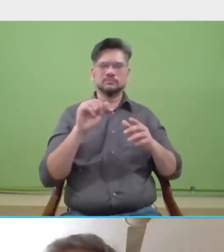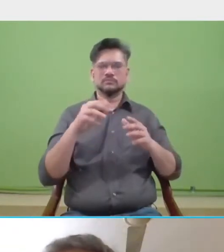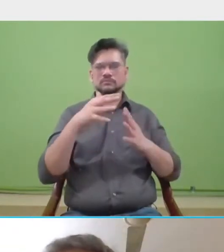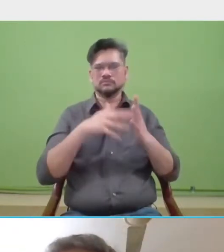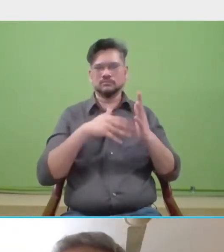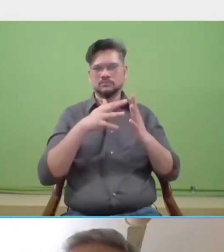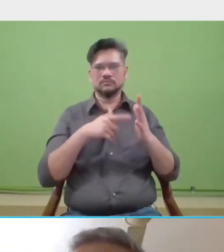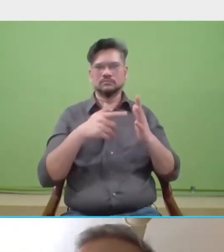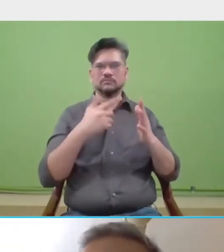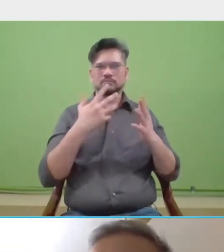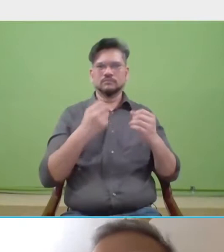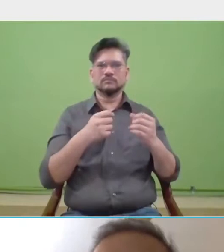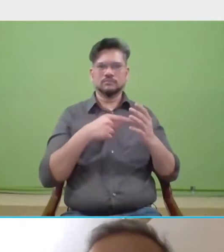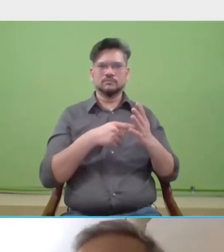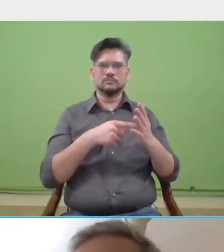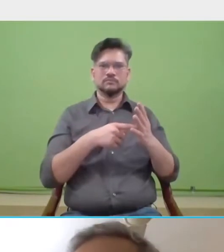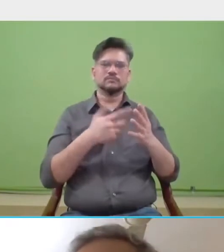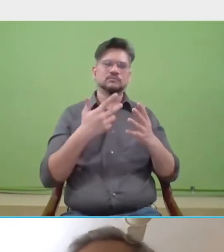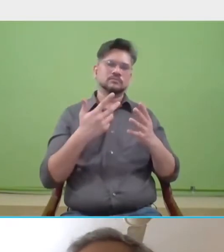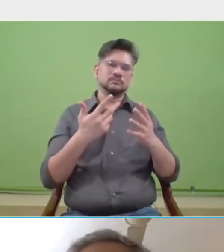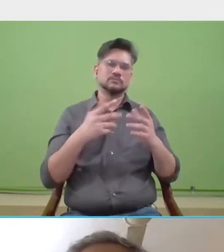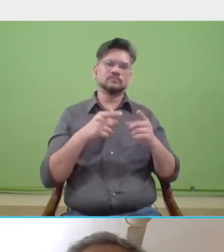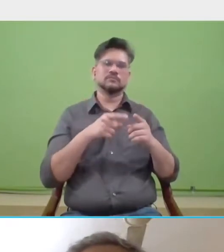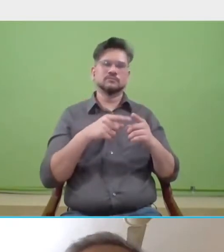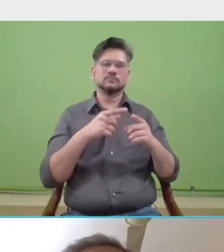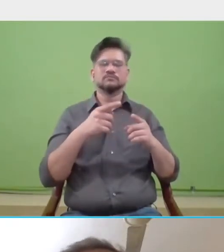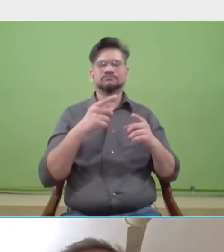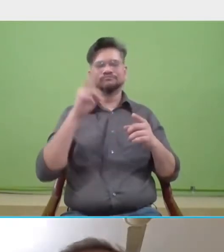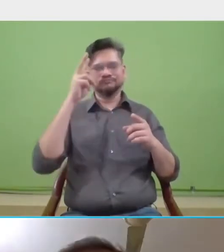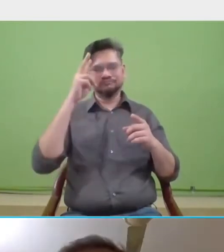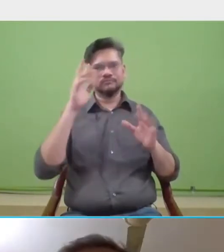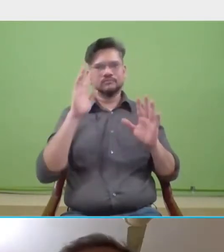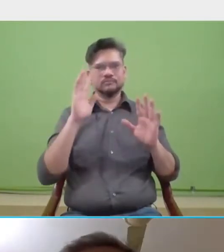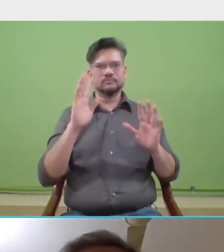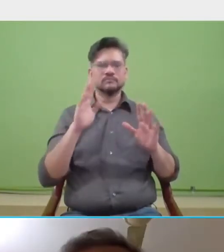show that that is a common misunderstanding but this common misunderstanding gives rise to the